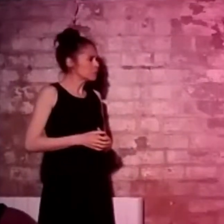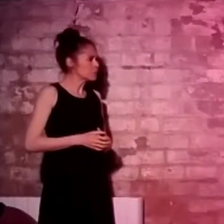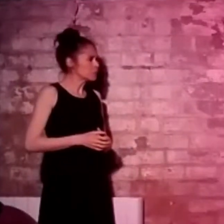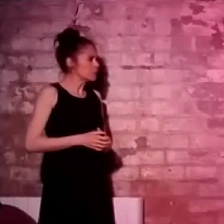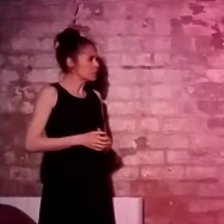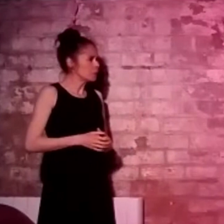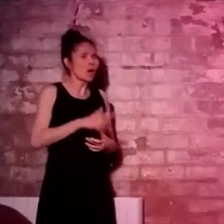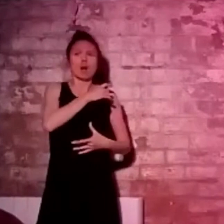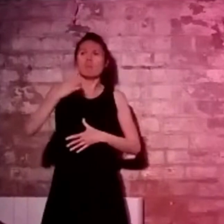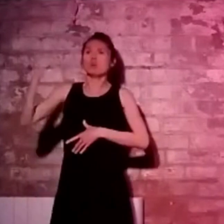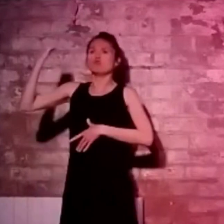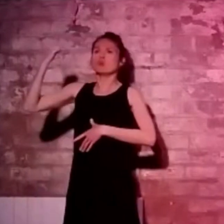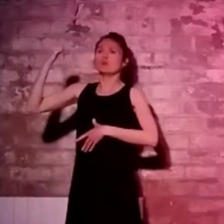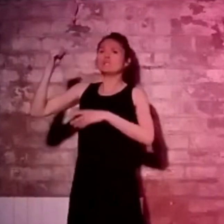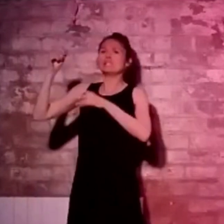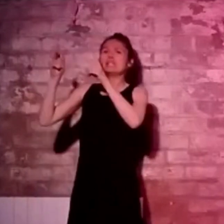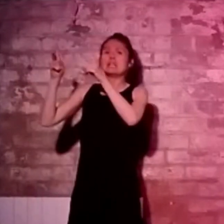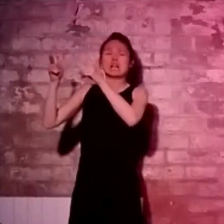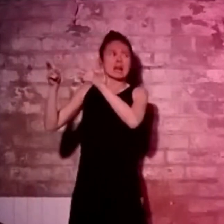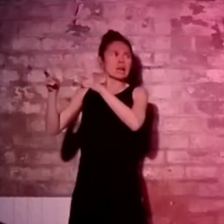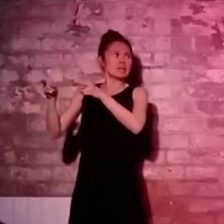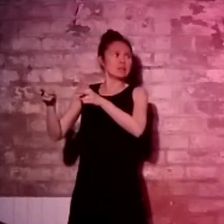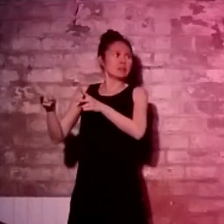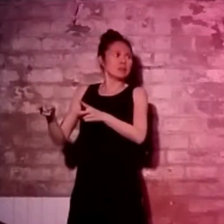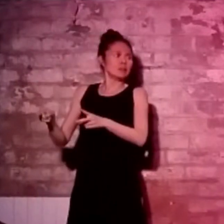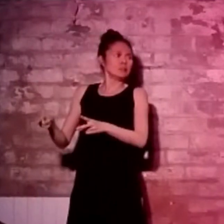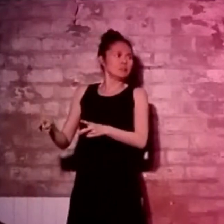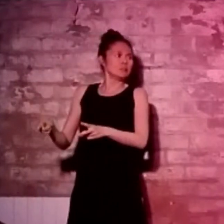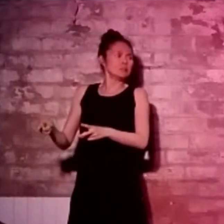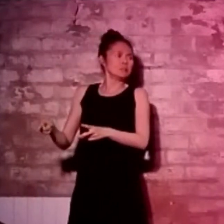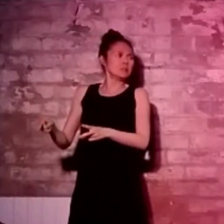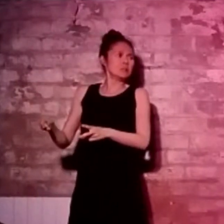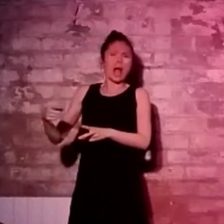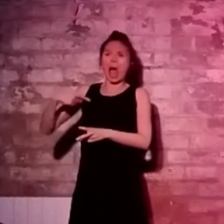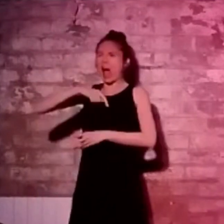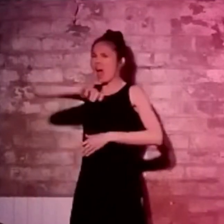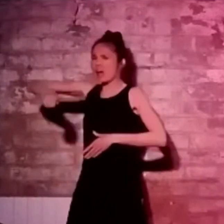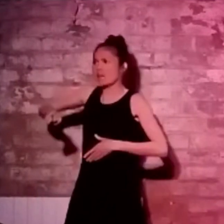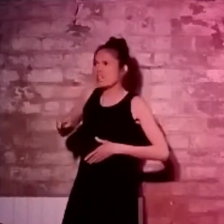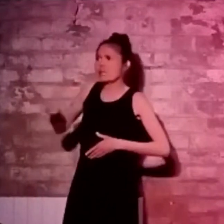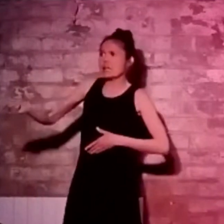Matroclus is slain. By mine hand.